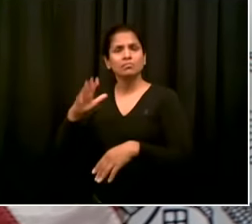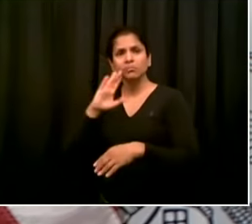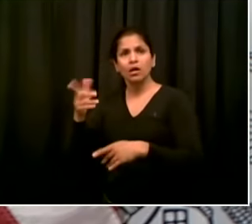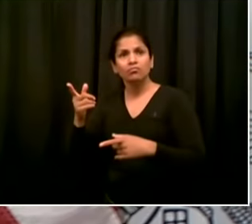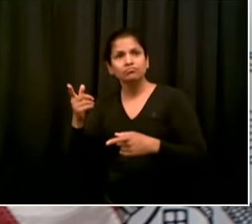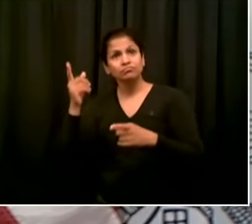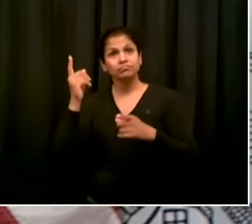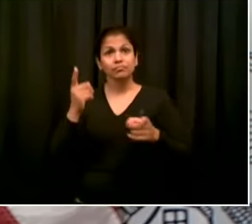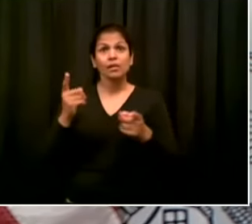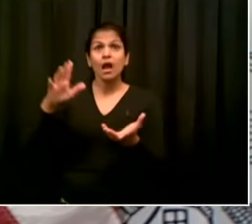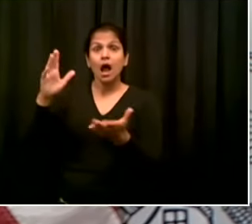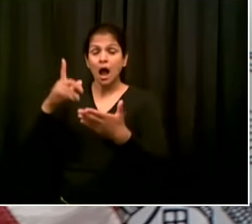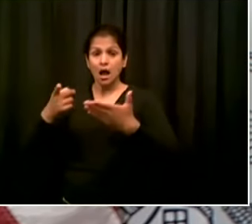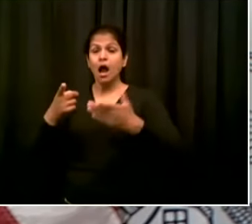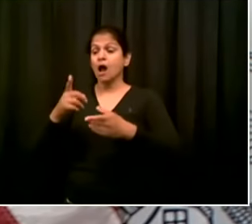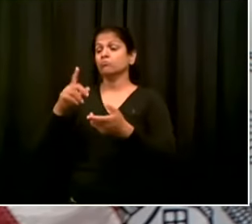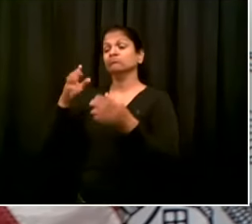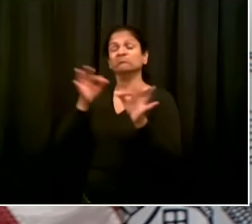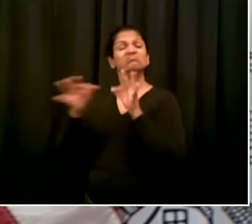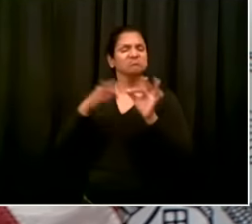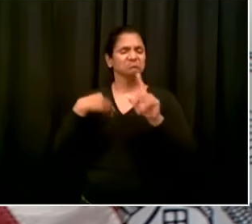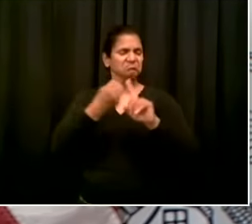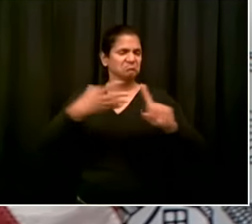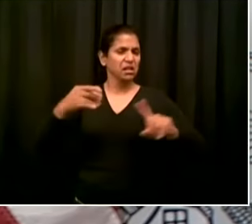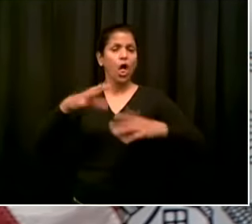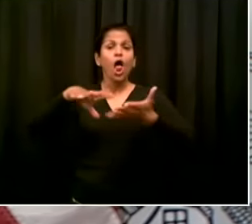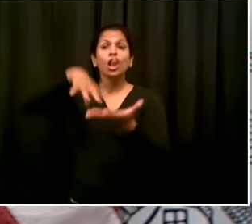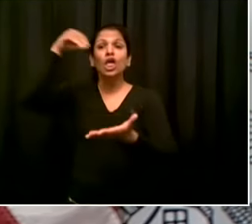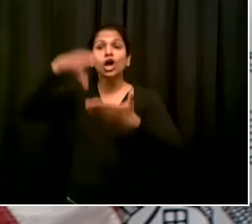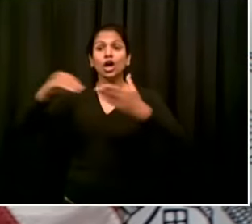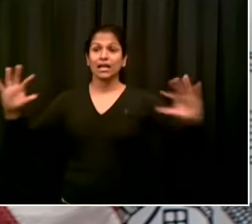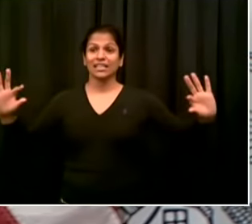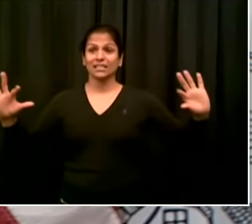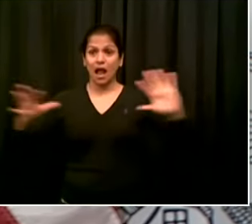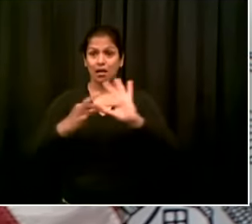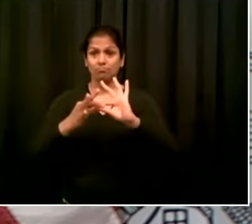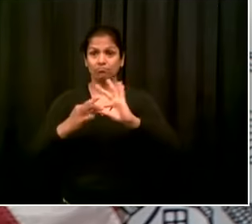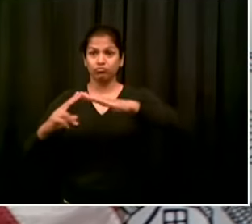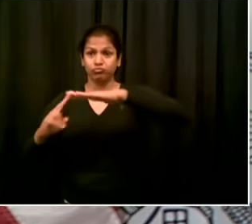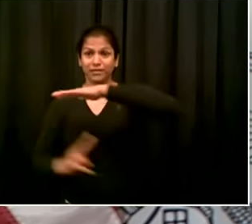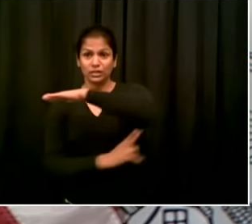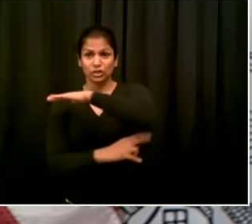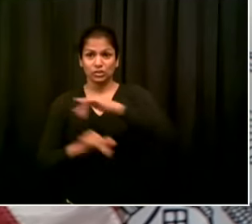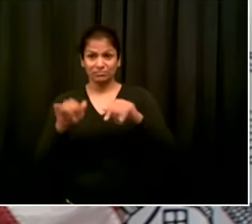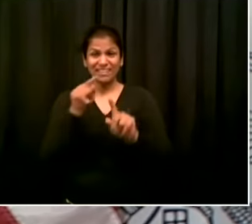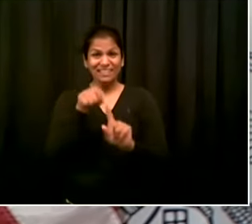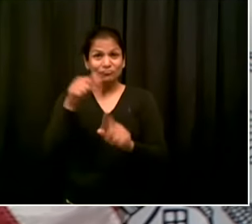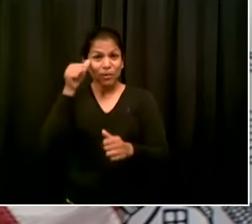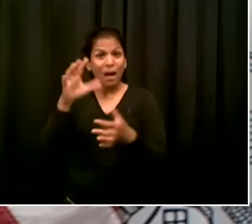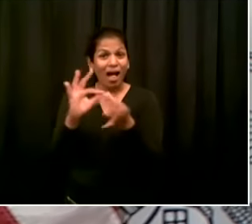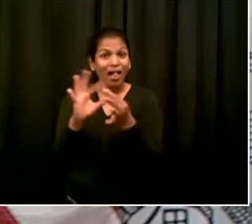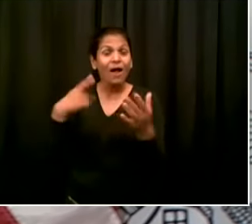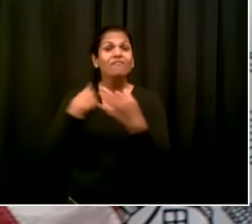CHILD AND HER SISTER HAVE BEEN IN THREE FOSTER HOMES FOR THE TIME THAT THEY E HAVBEEN WITH US AND THE